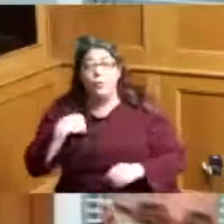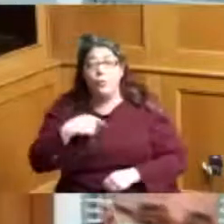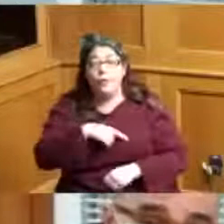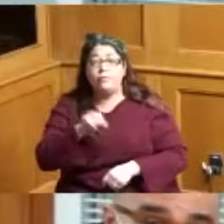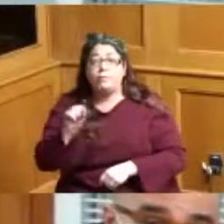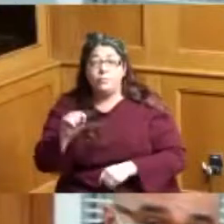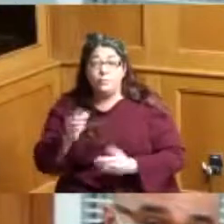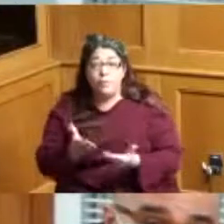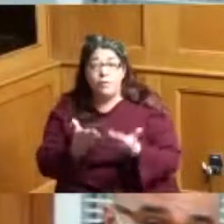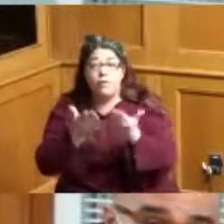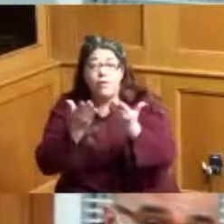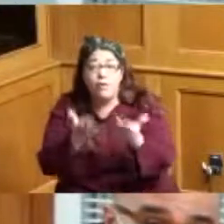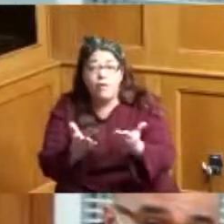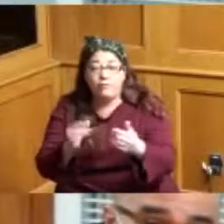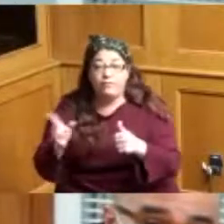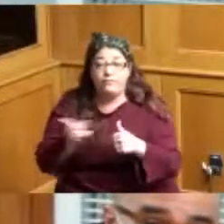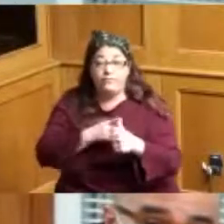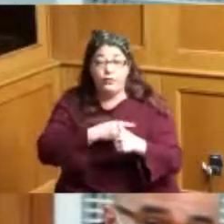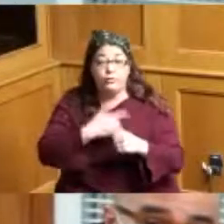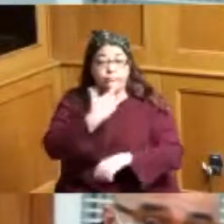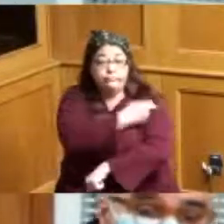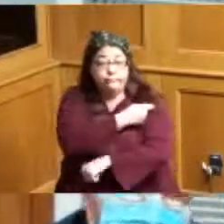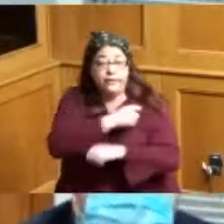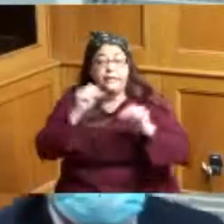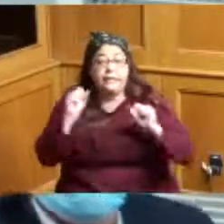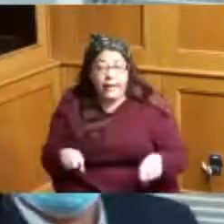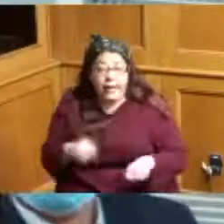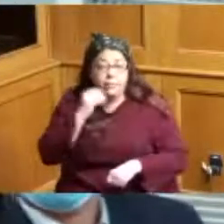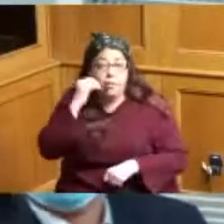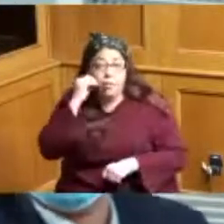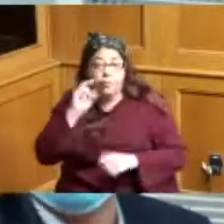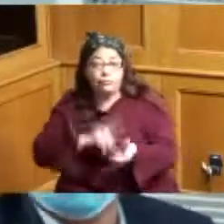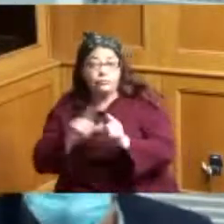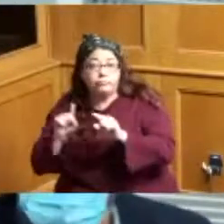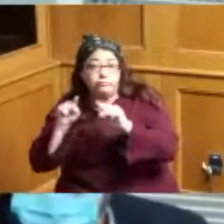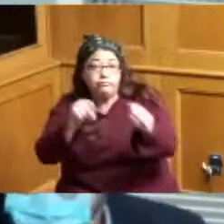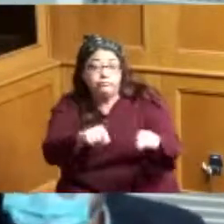all you can get your first dose through the homebound project or any of the three vaccines are